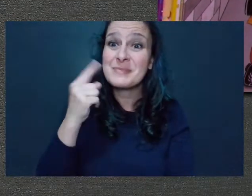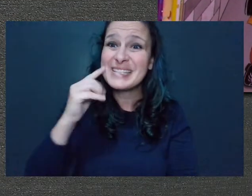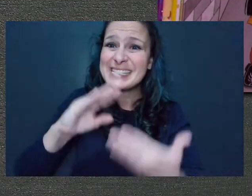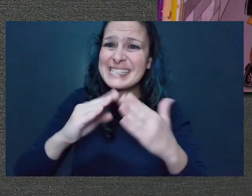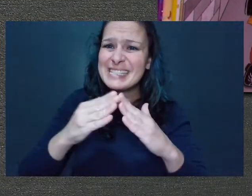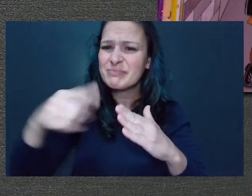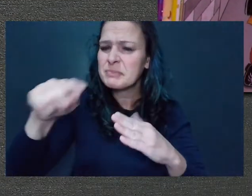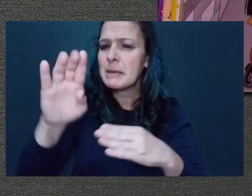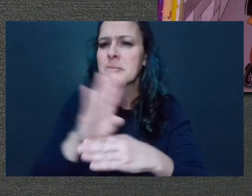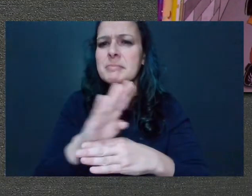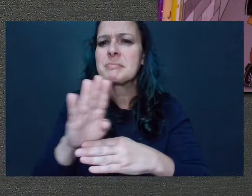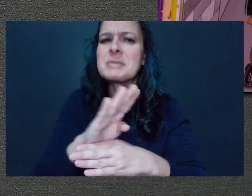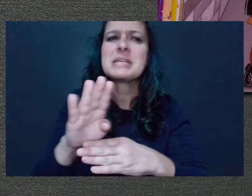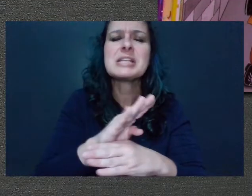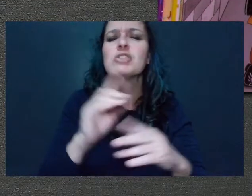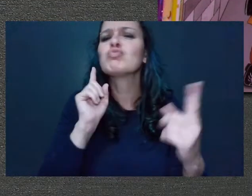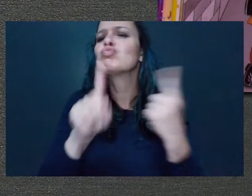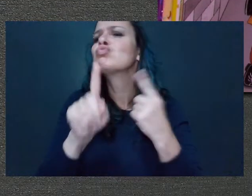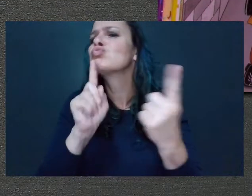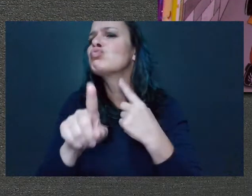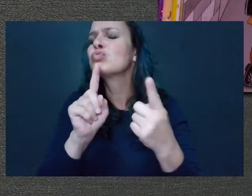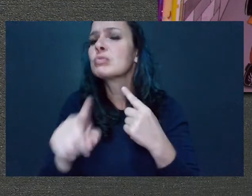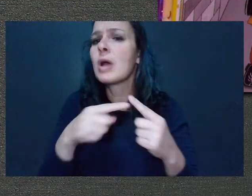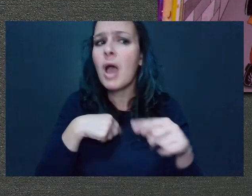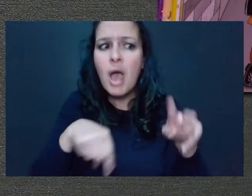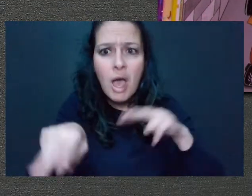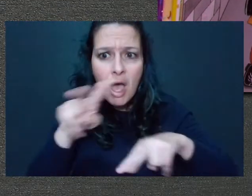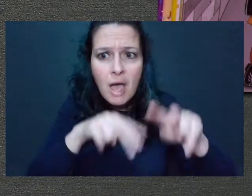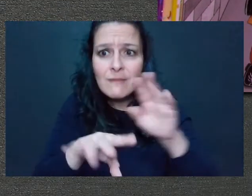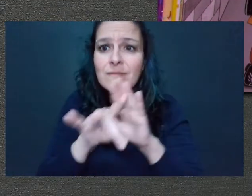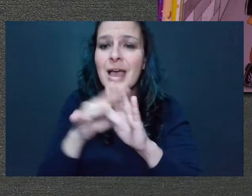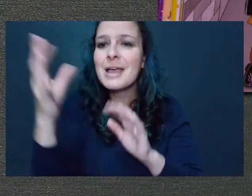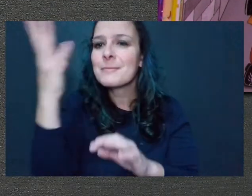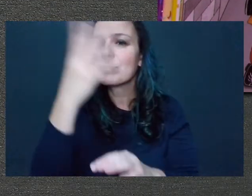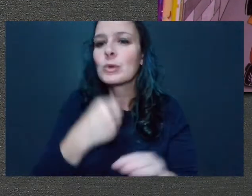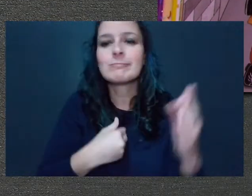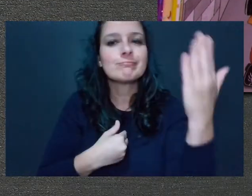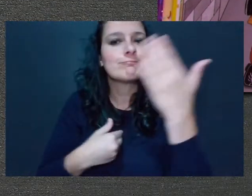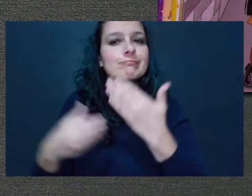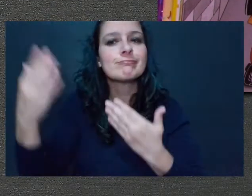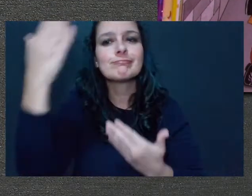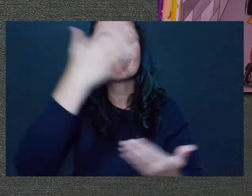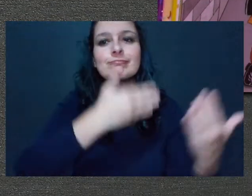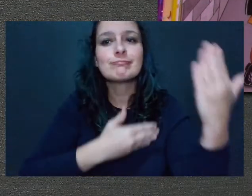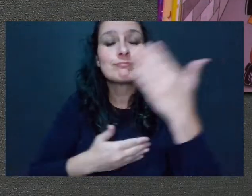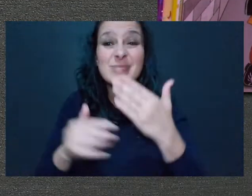"They didn't have any time to notice the beauty "in the little things around them. "The little things like a flower.